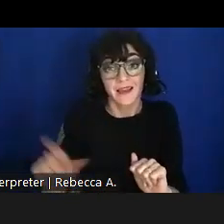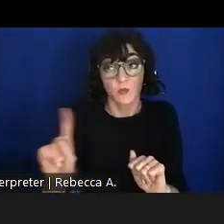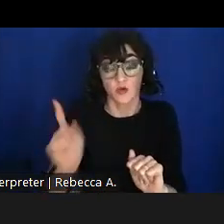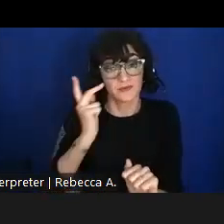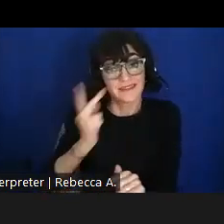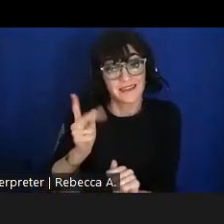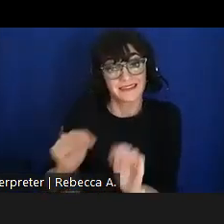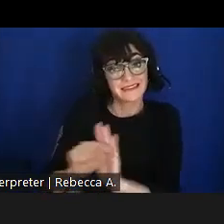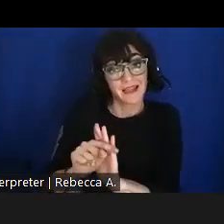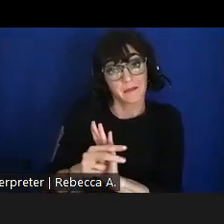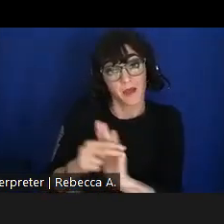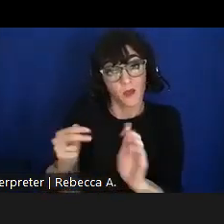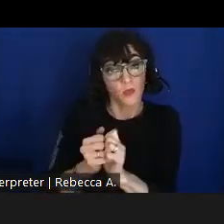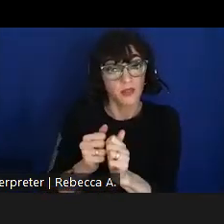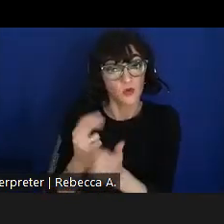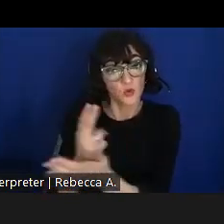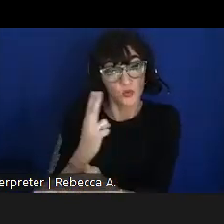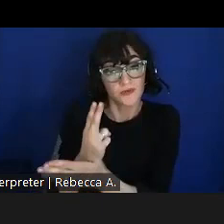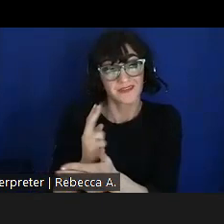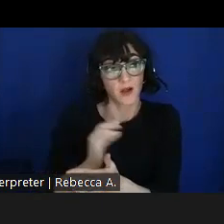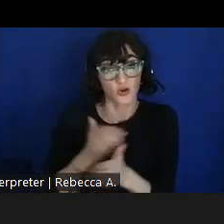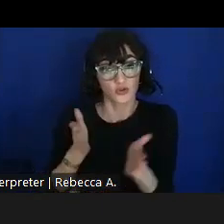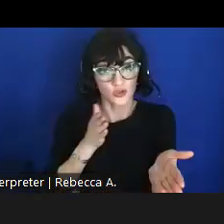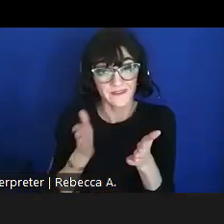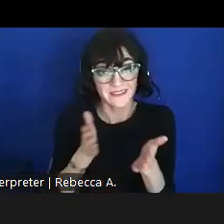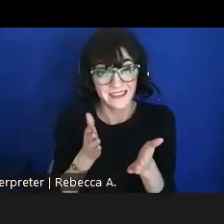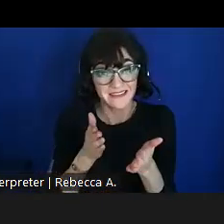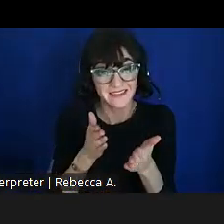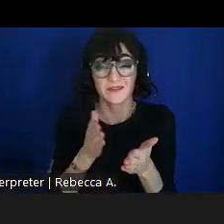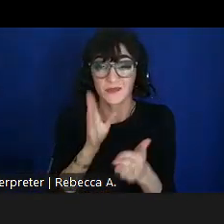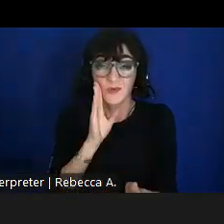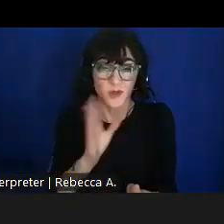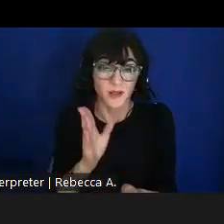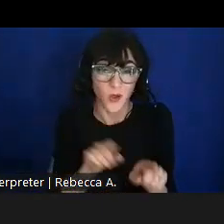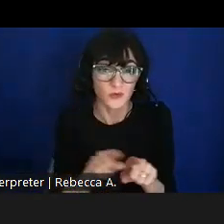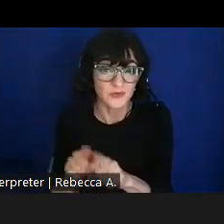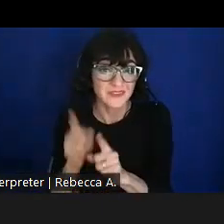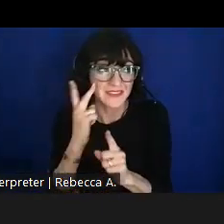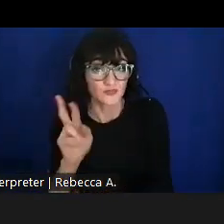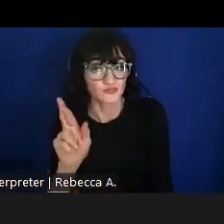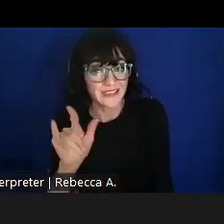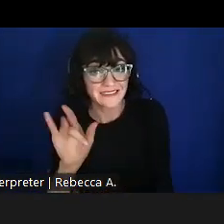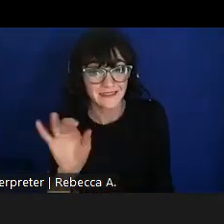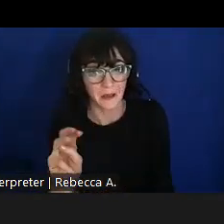services that's also a place where things like racism to enter our services because